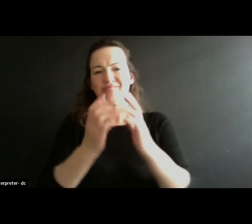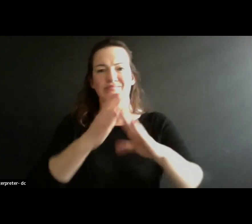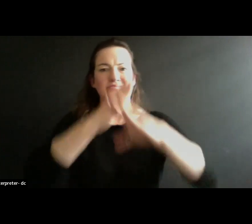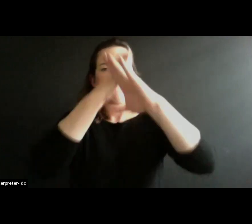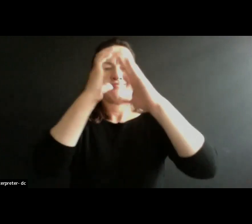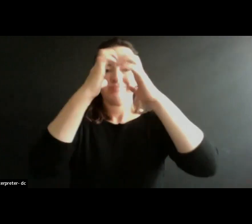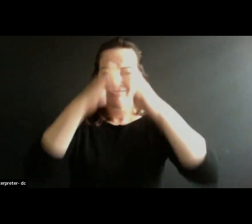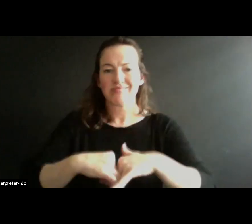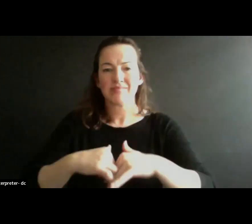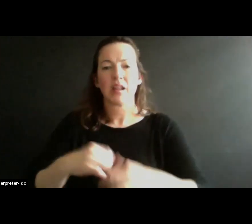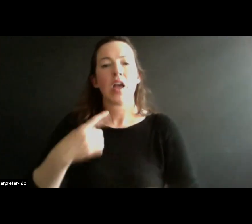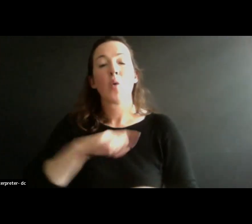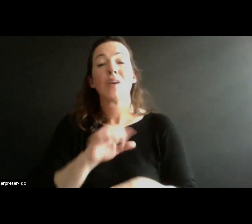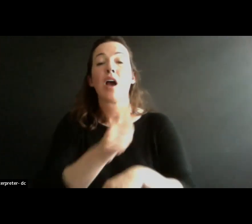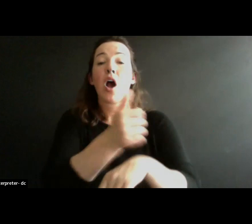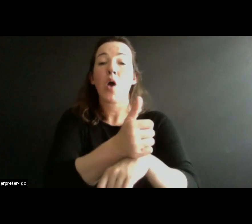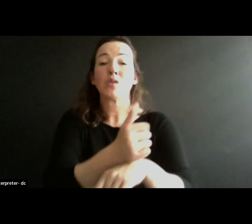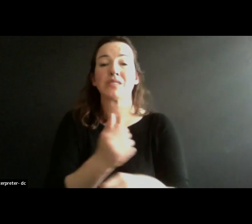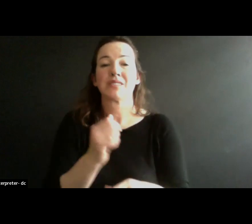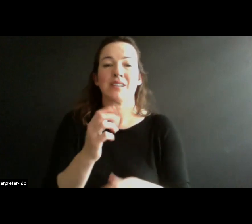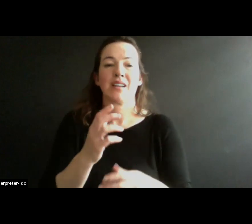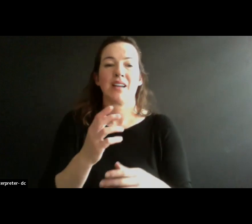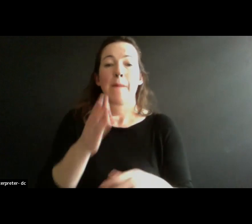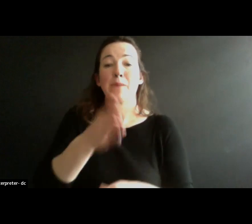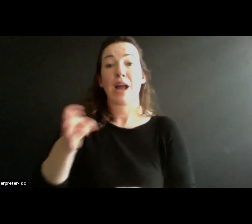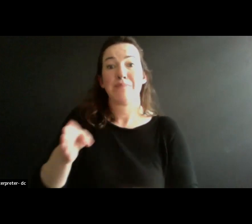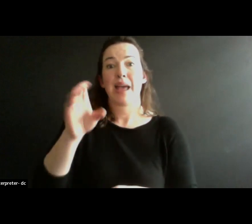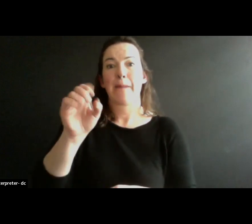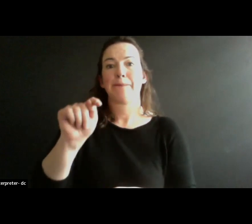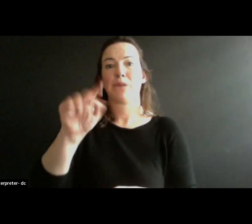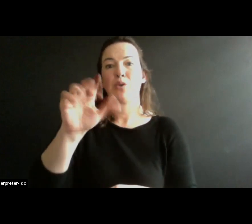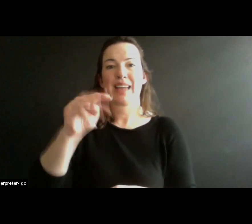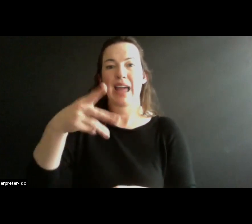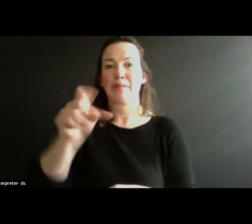host and support broadband, boot camps, which are like literally, we sort of put wires together